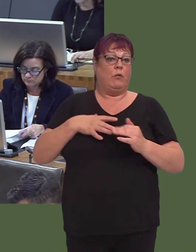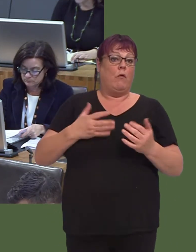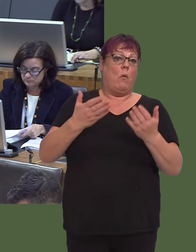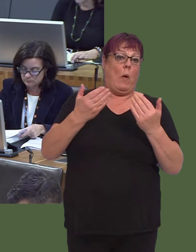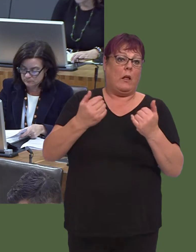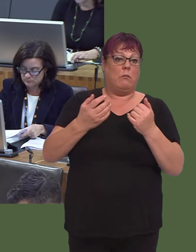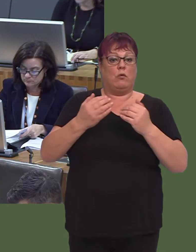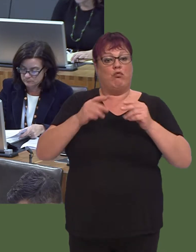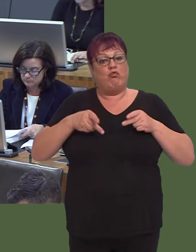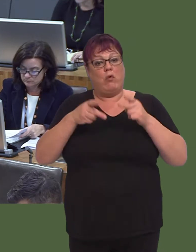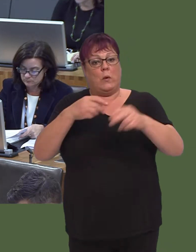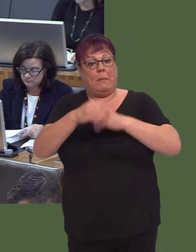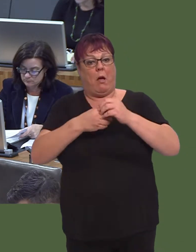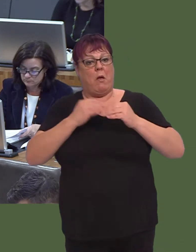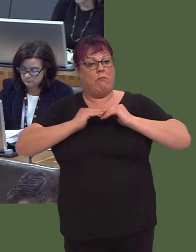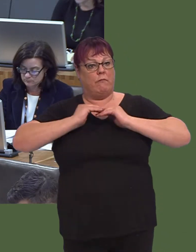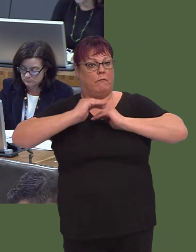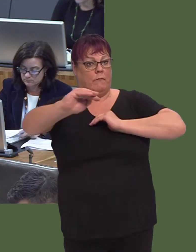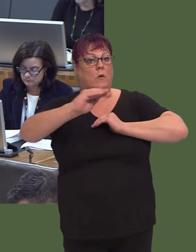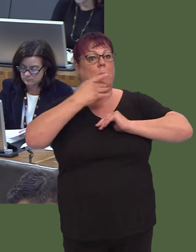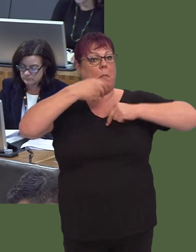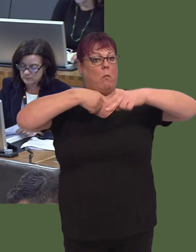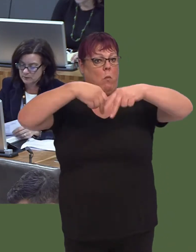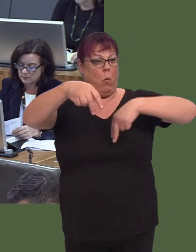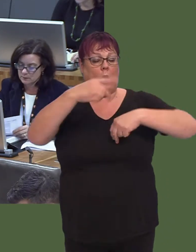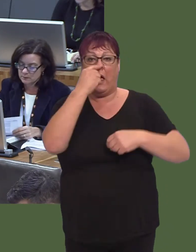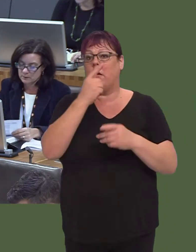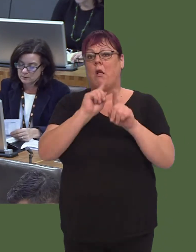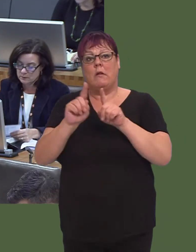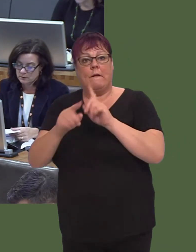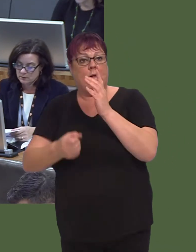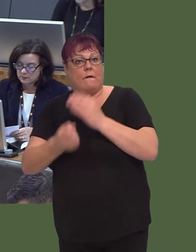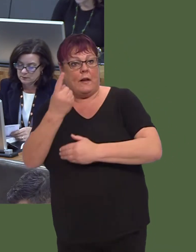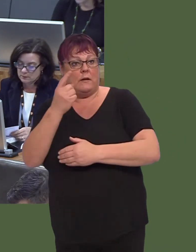Indeed, in fairness, there are a number of events now happening in the town centre that